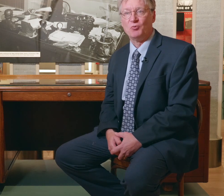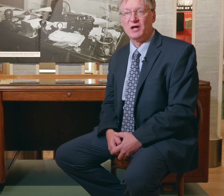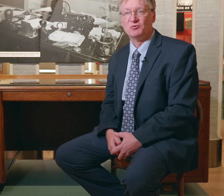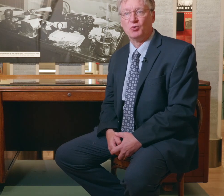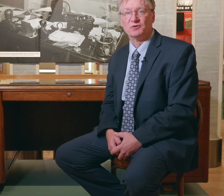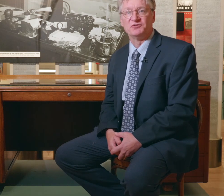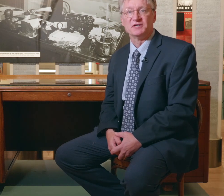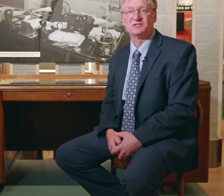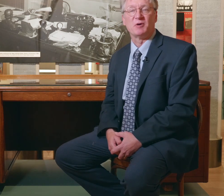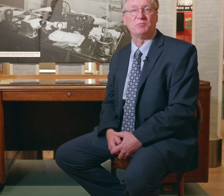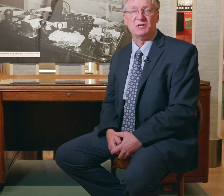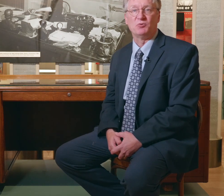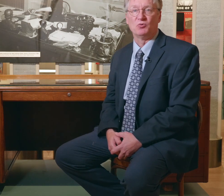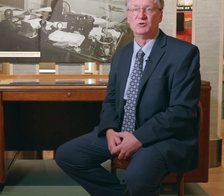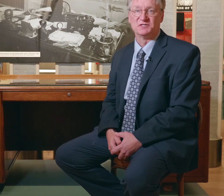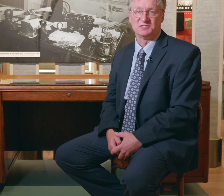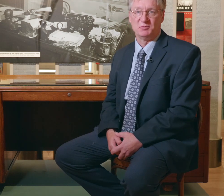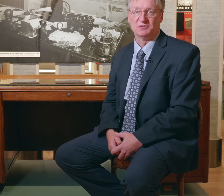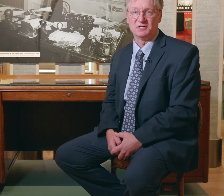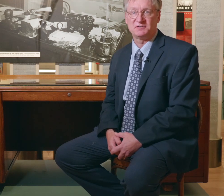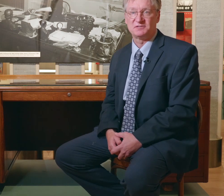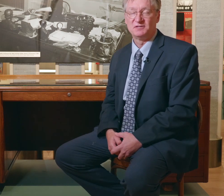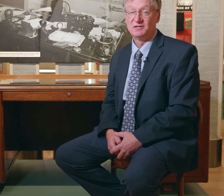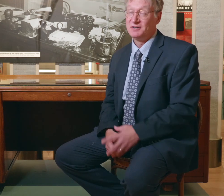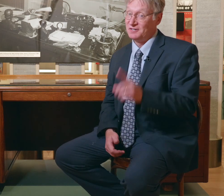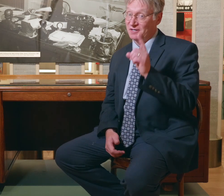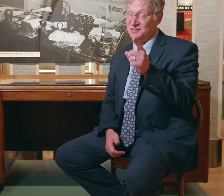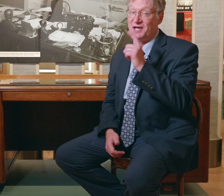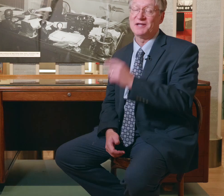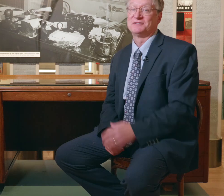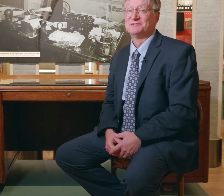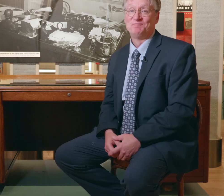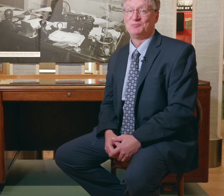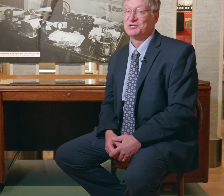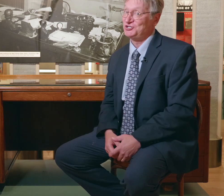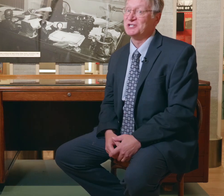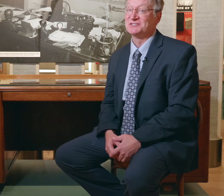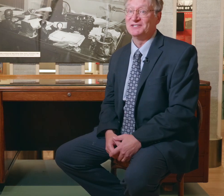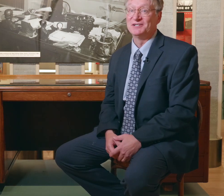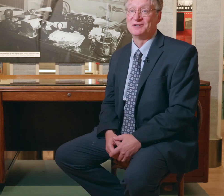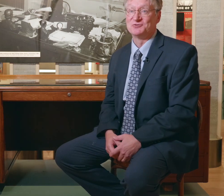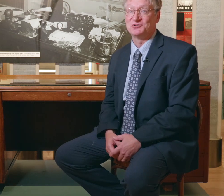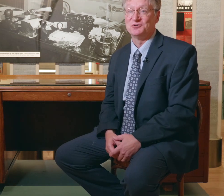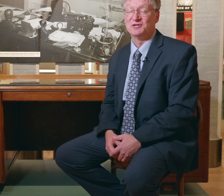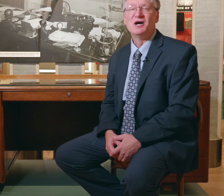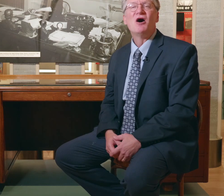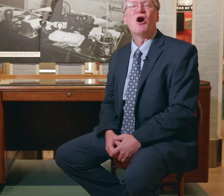the way the world thinks about people with disabilities. And yet she is little understood,